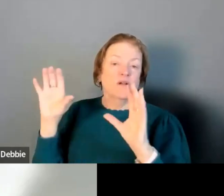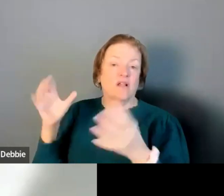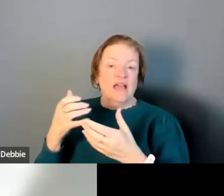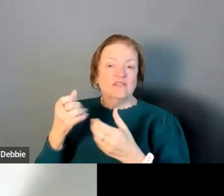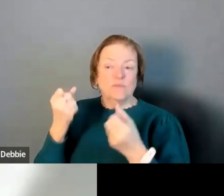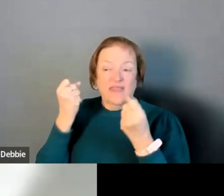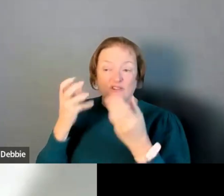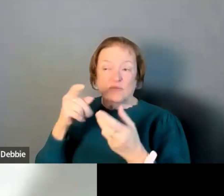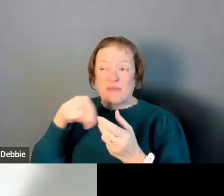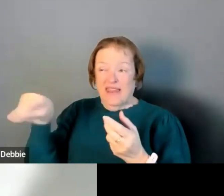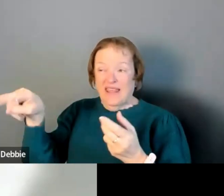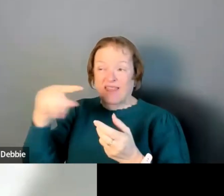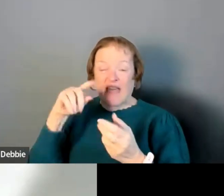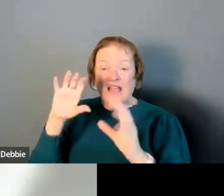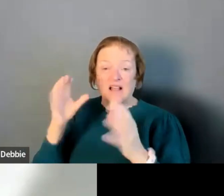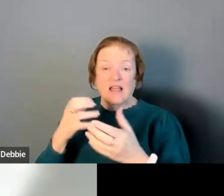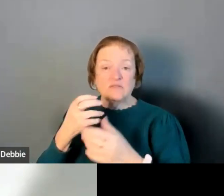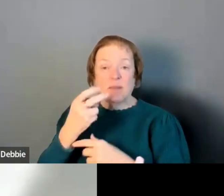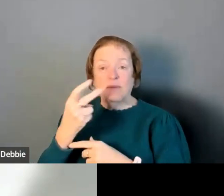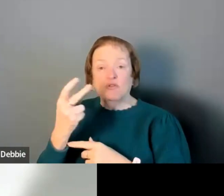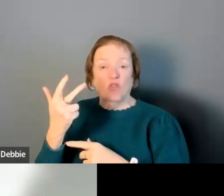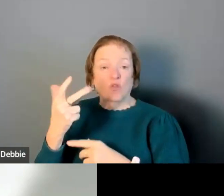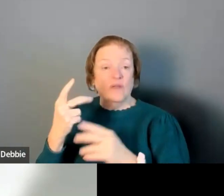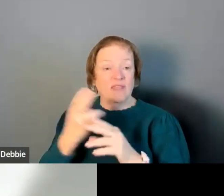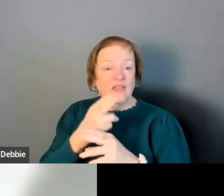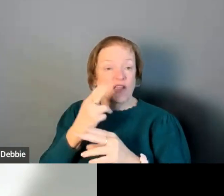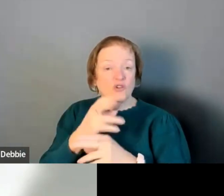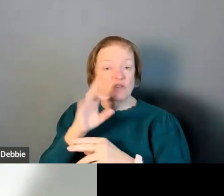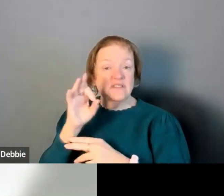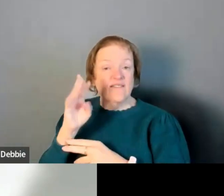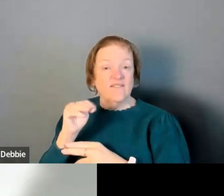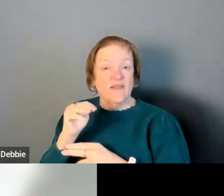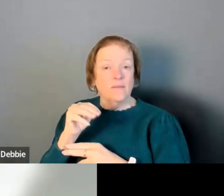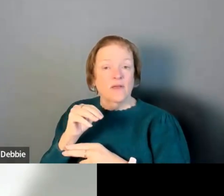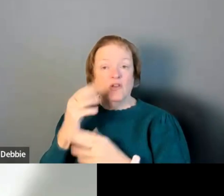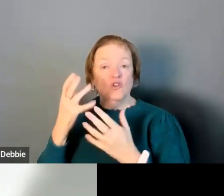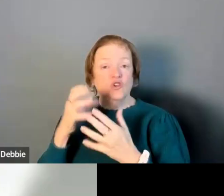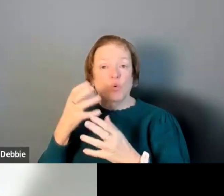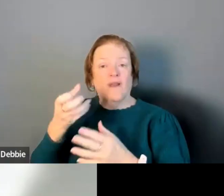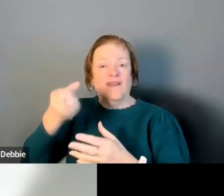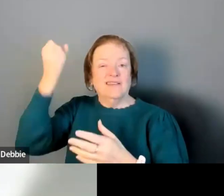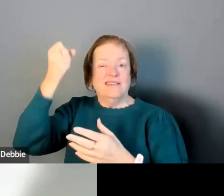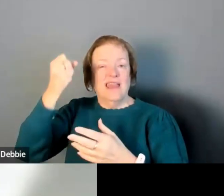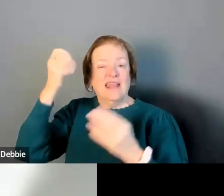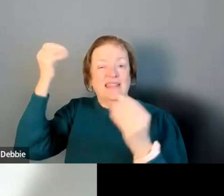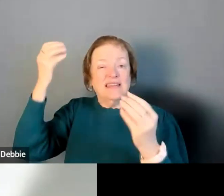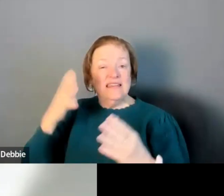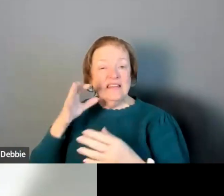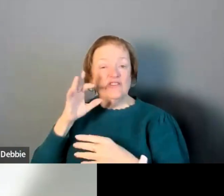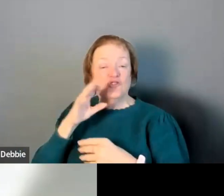maybe 2 or 3 in that class that are using FM, you do not want to take that teacher's mic. So you can check to see if it is working.